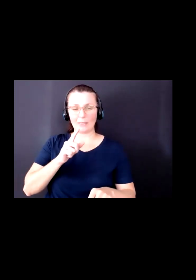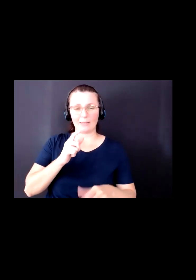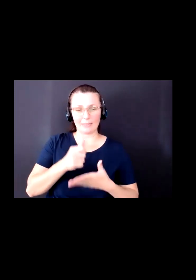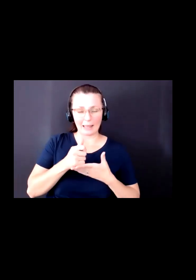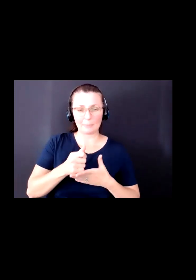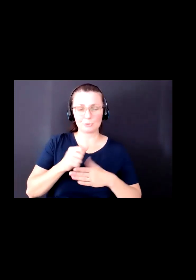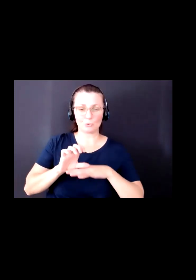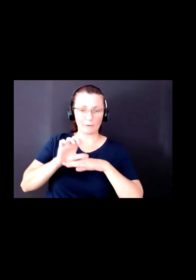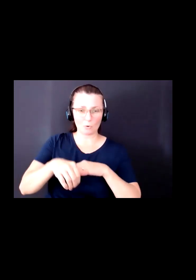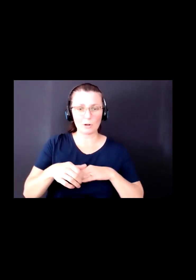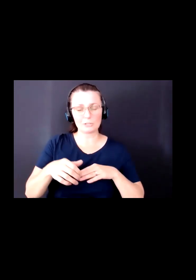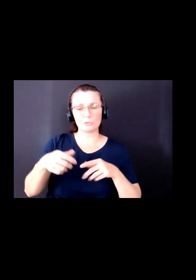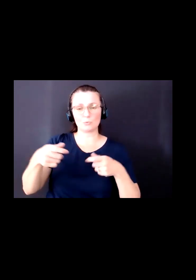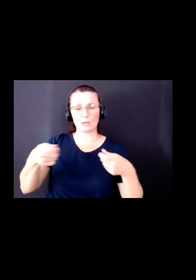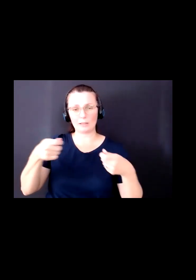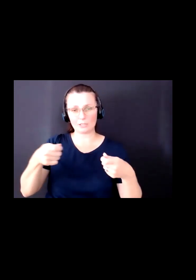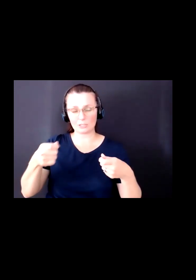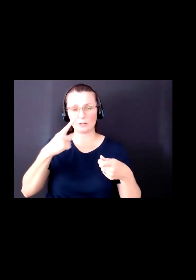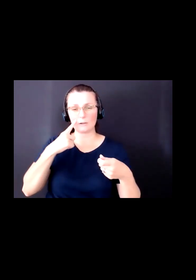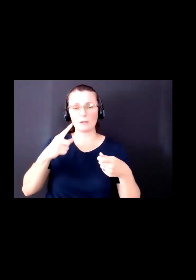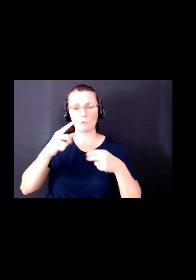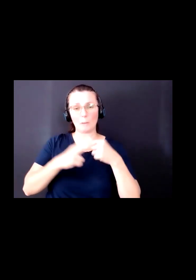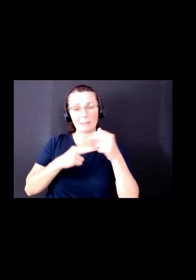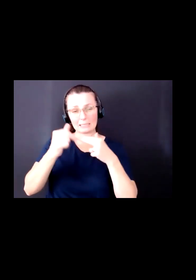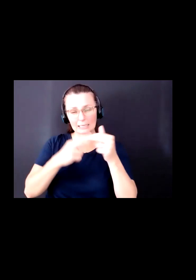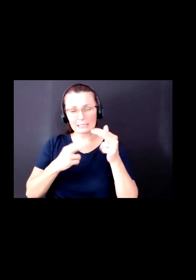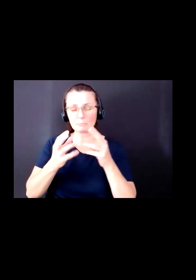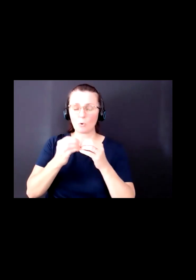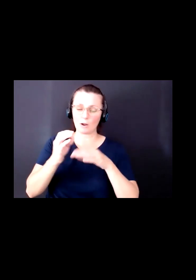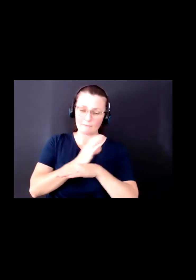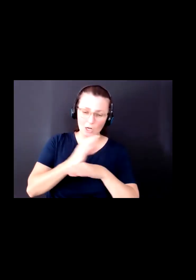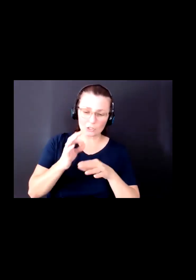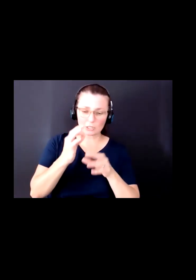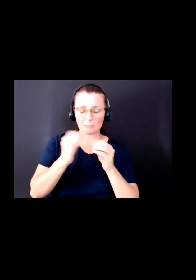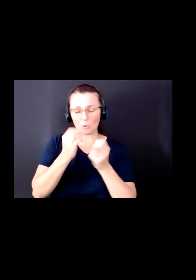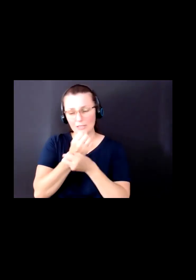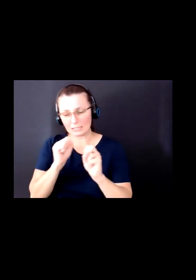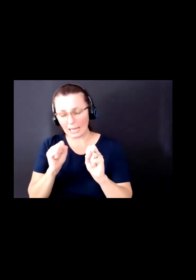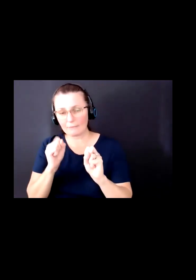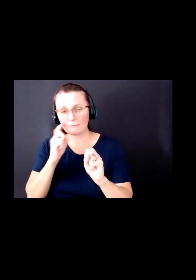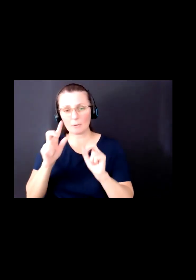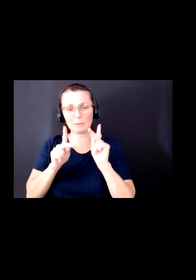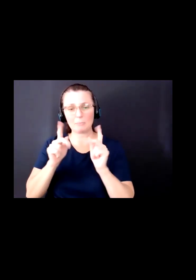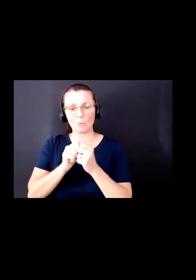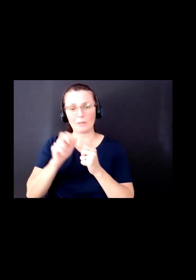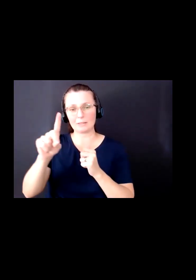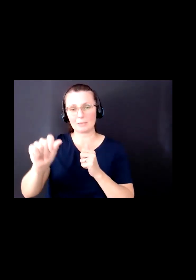to make public buildings accessible, functional and safe for people with disabilities. Our Personal Emergency Preparedness